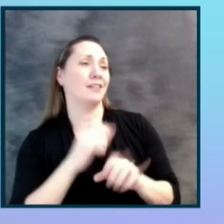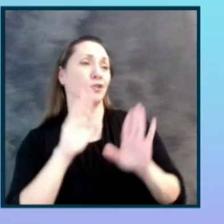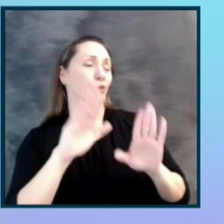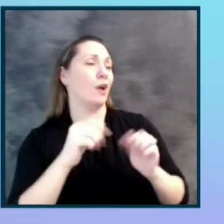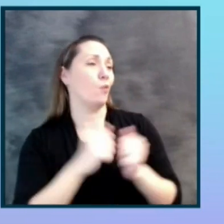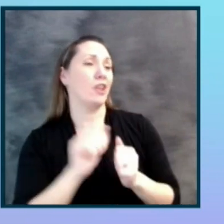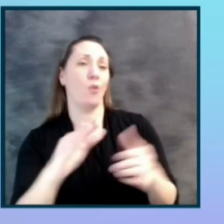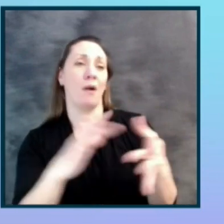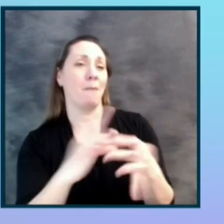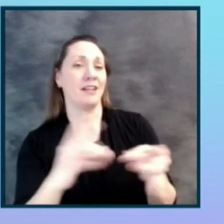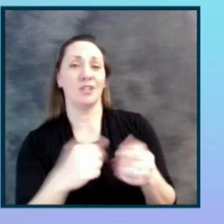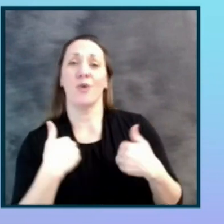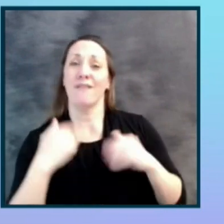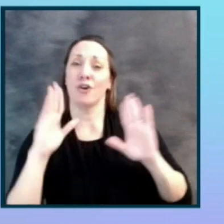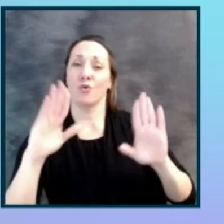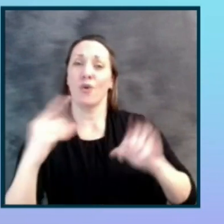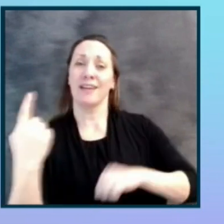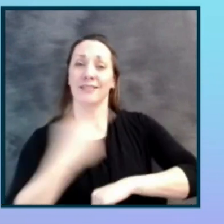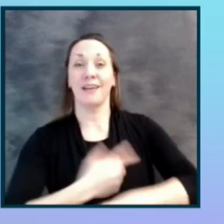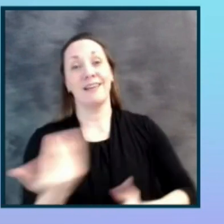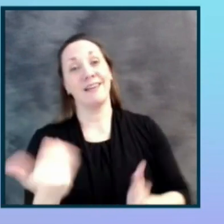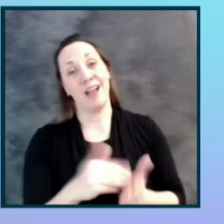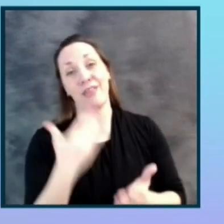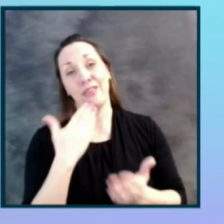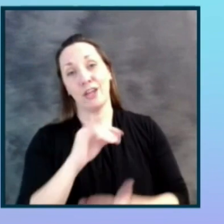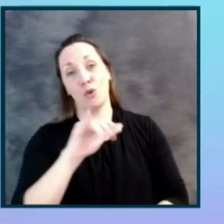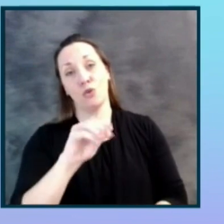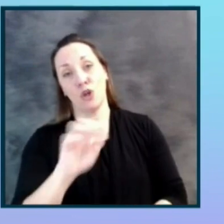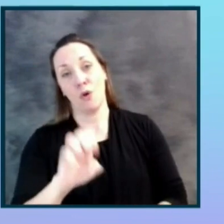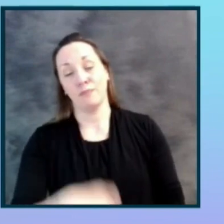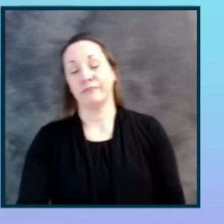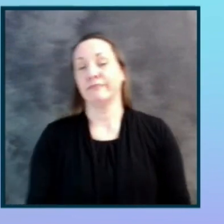So have a great one and again, thank you, Joe. Thank you. Take care.